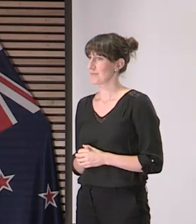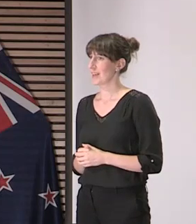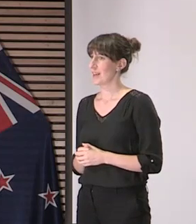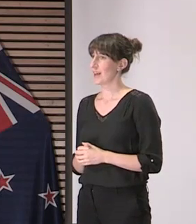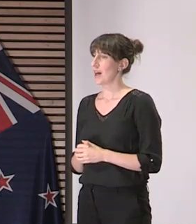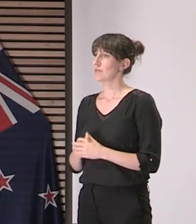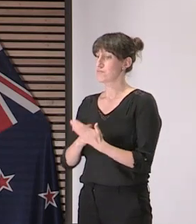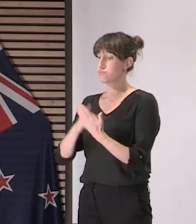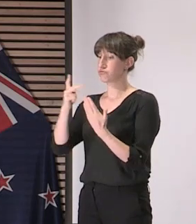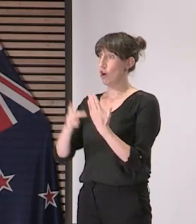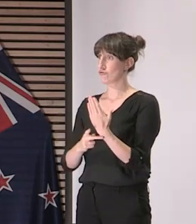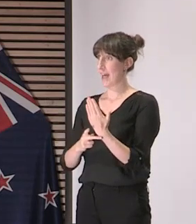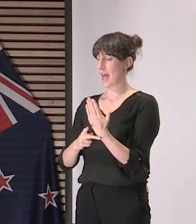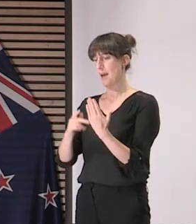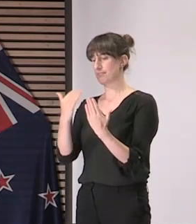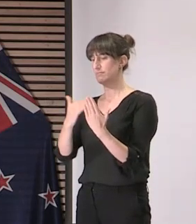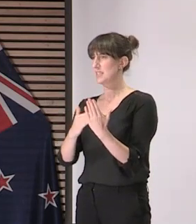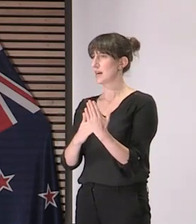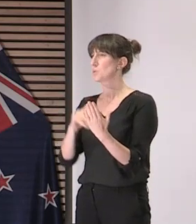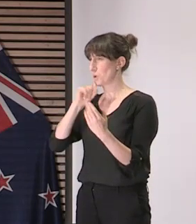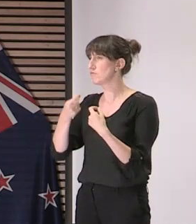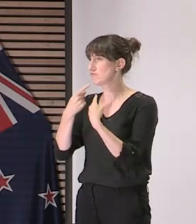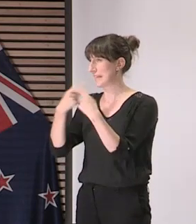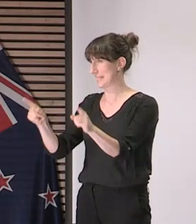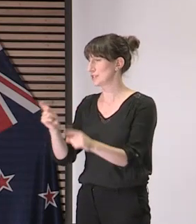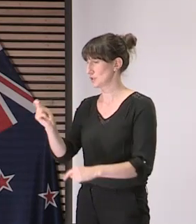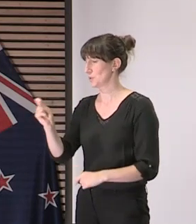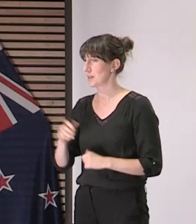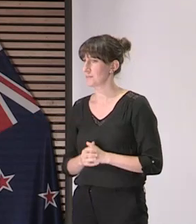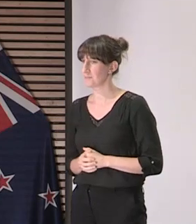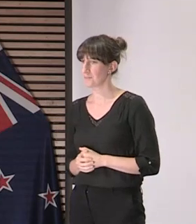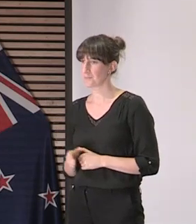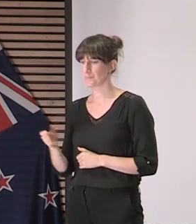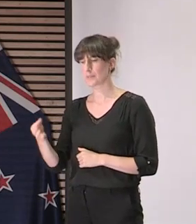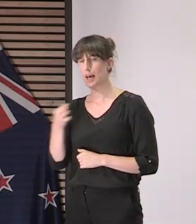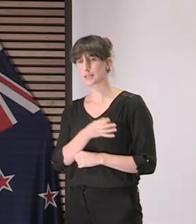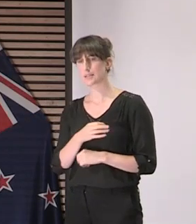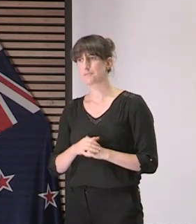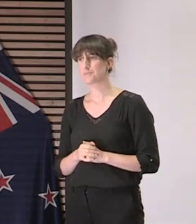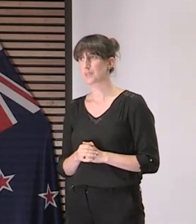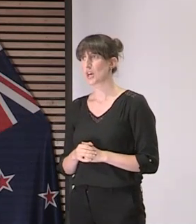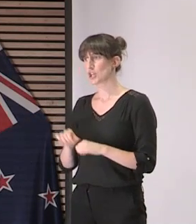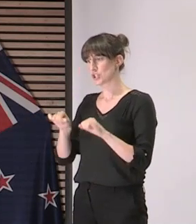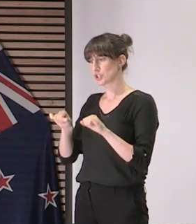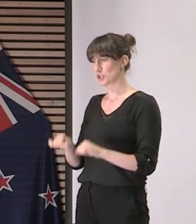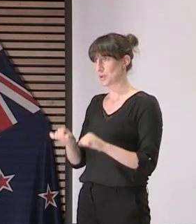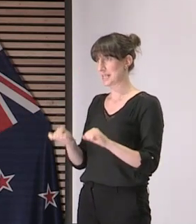the future. But other announcements on that shortly. We'll be in a position to start releasing programming